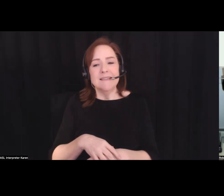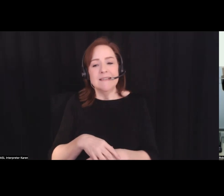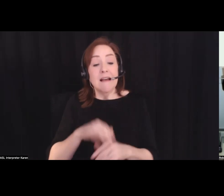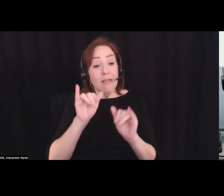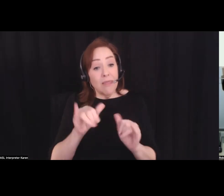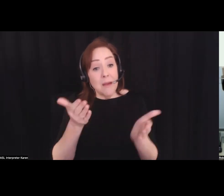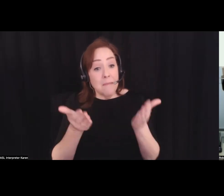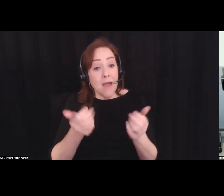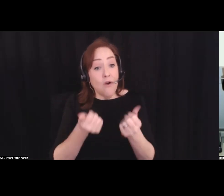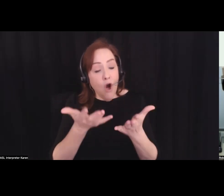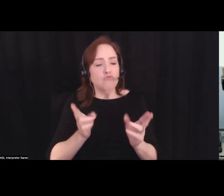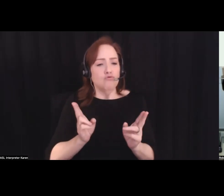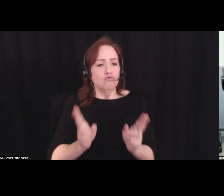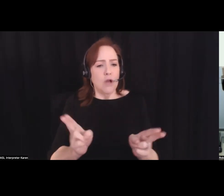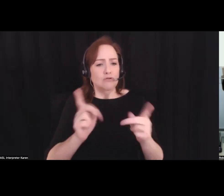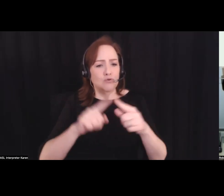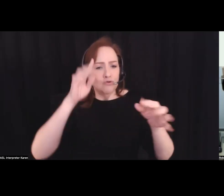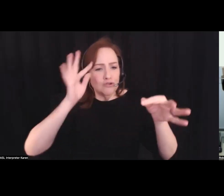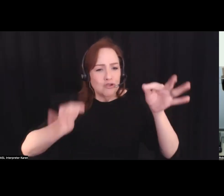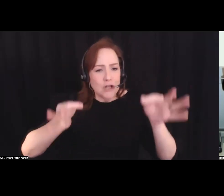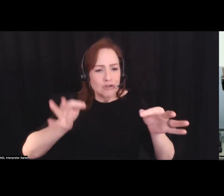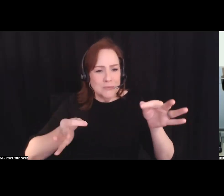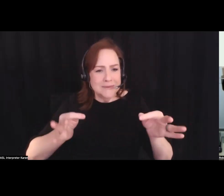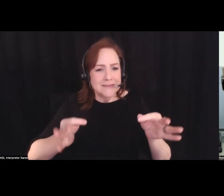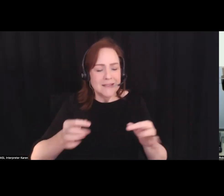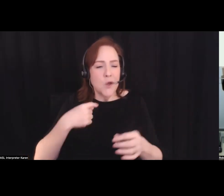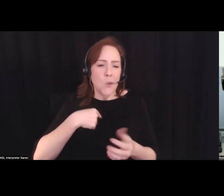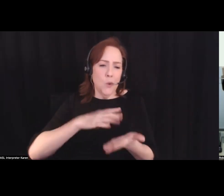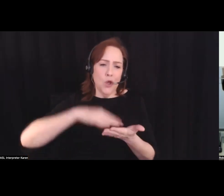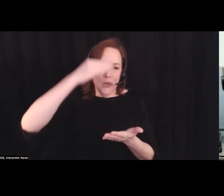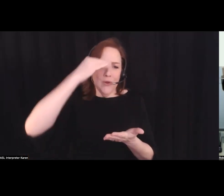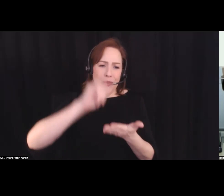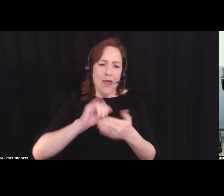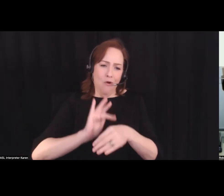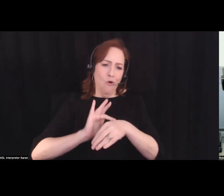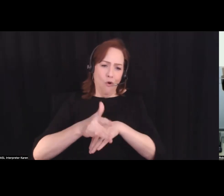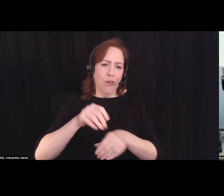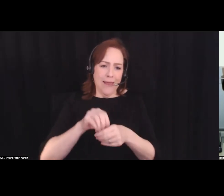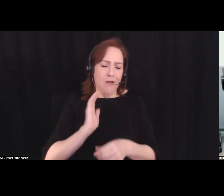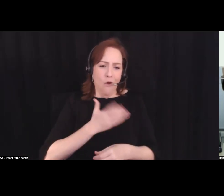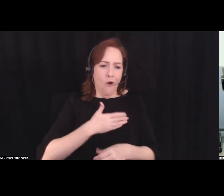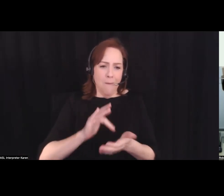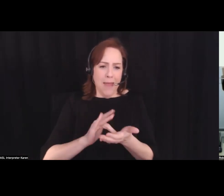a rush to judgment and we learn that very early in our Medical Careers and we do everything we can to